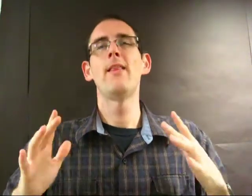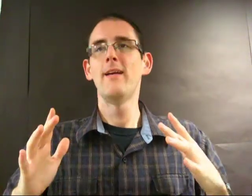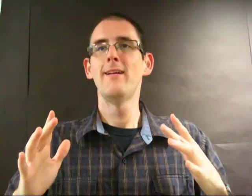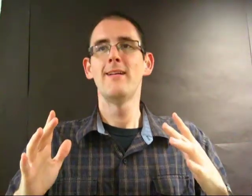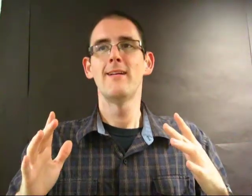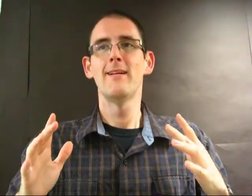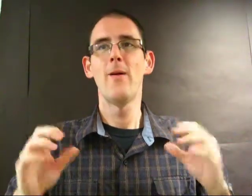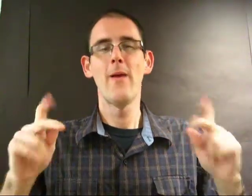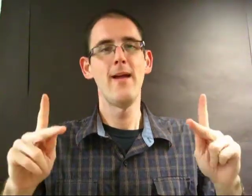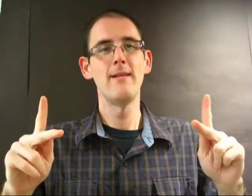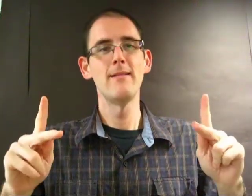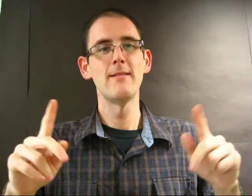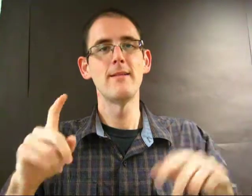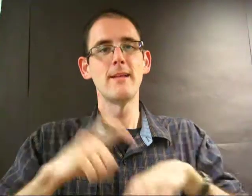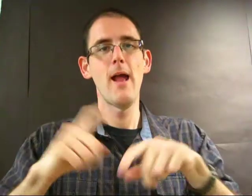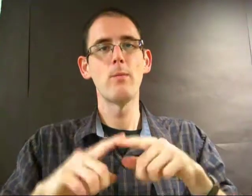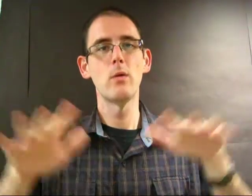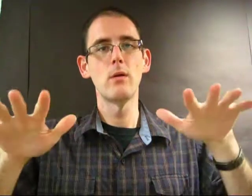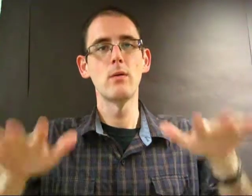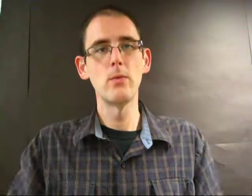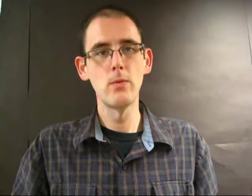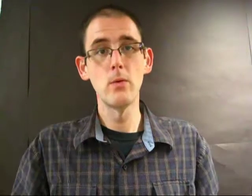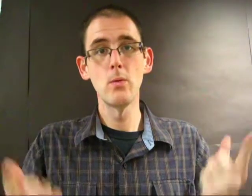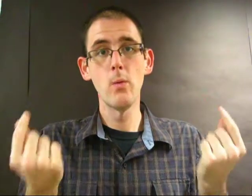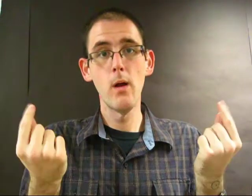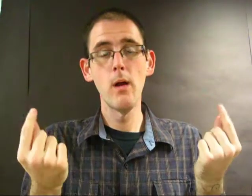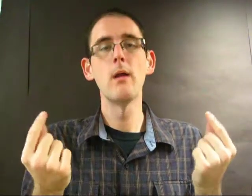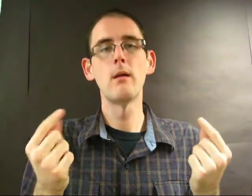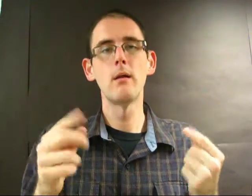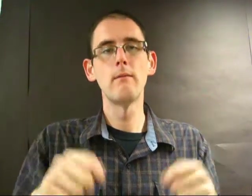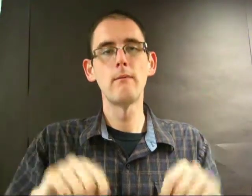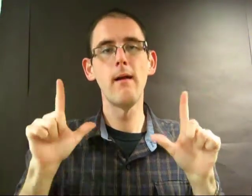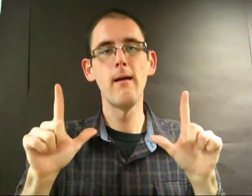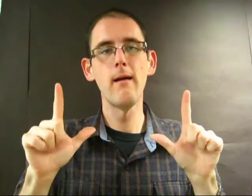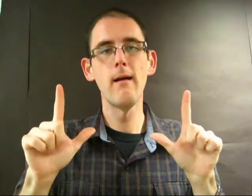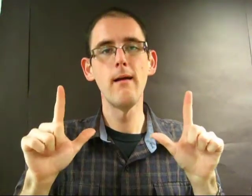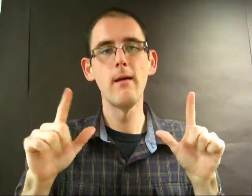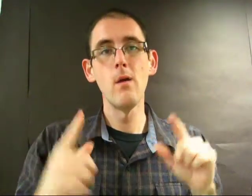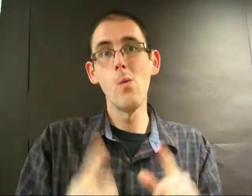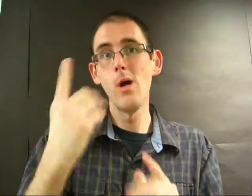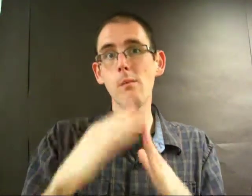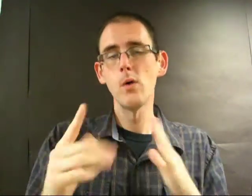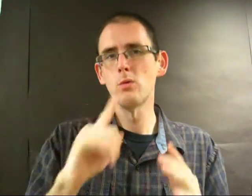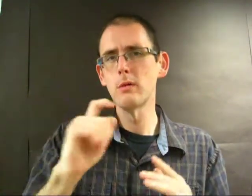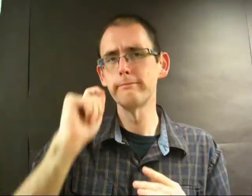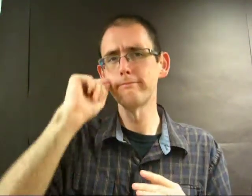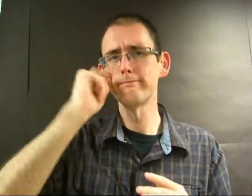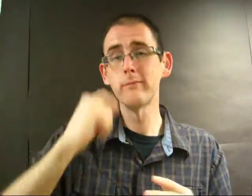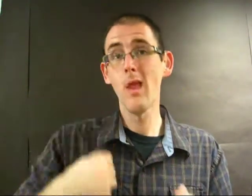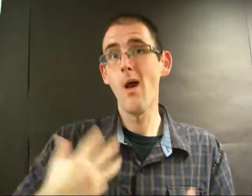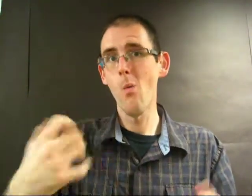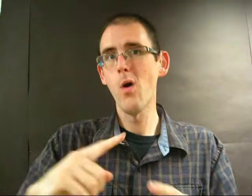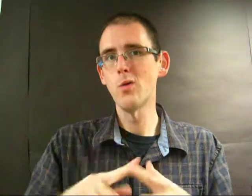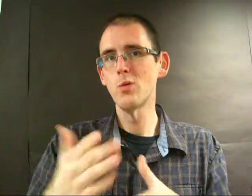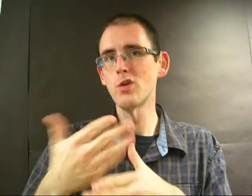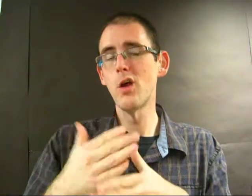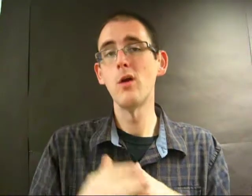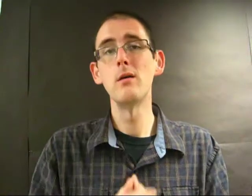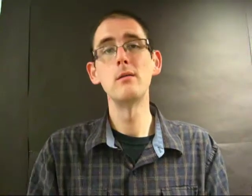I decided I wanted to take it easy and share this book with you.